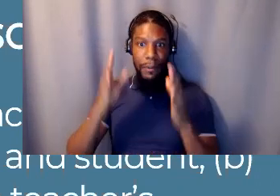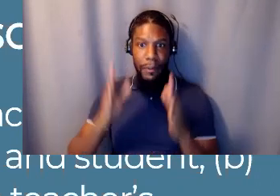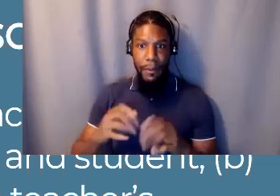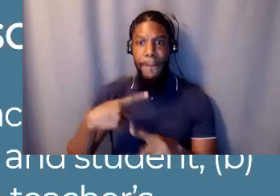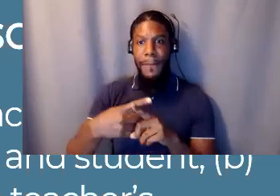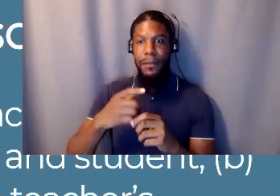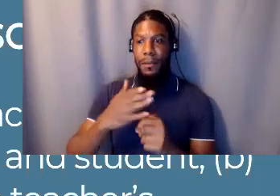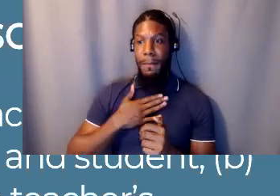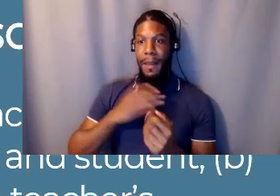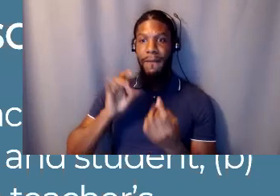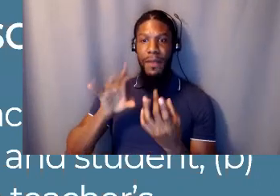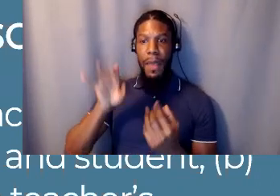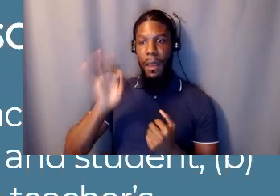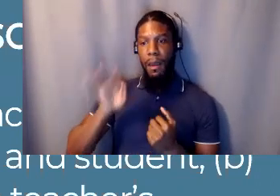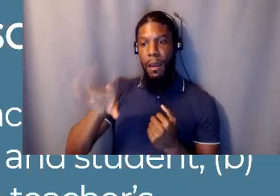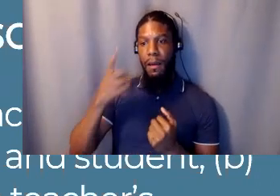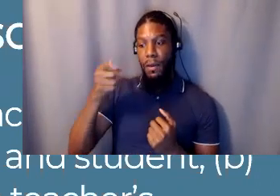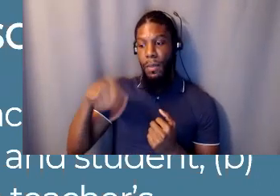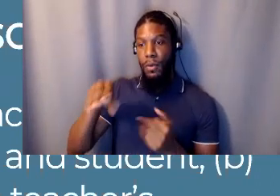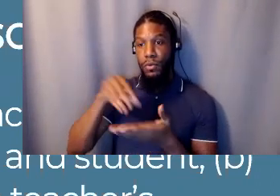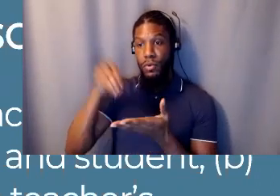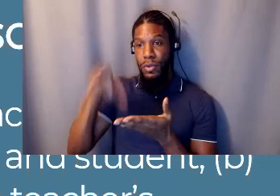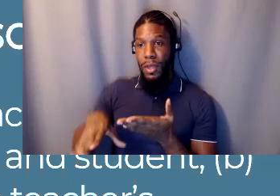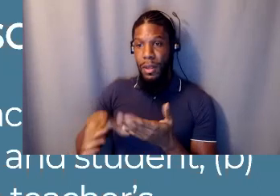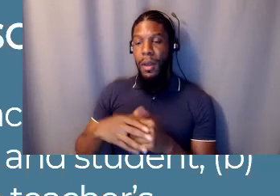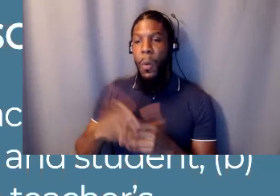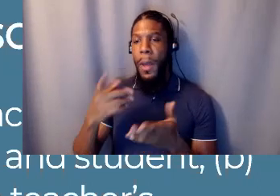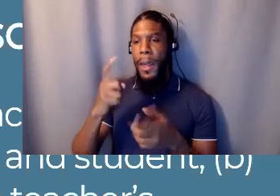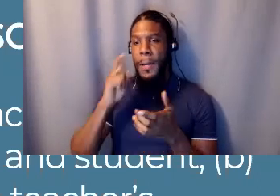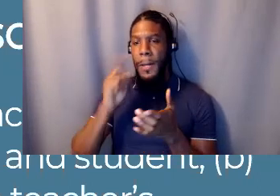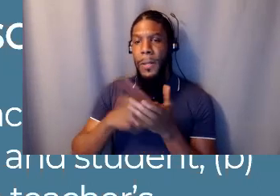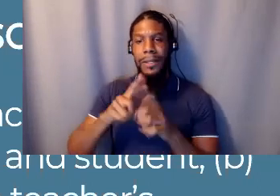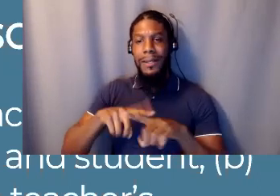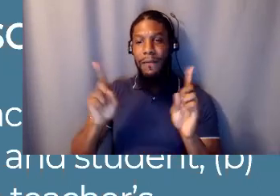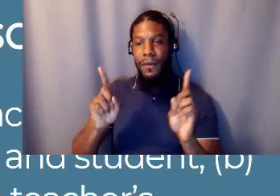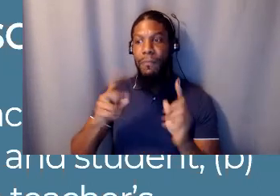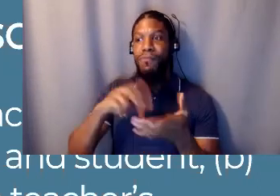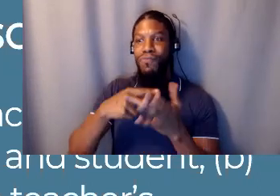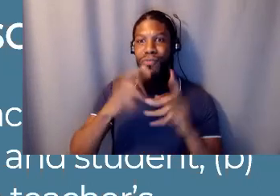I think the difference is that it's not a tutor-led conversation or dialogue,